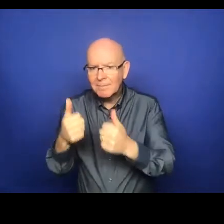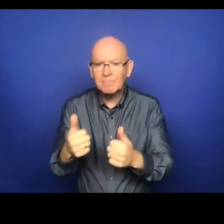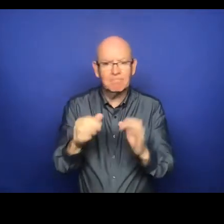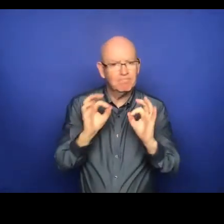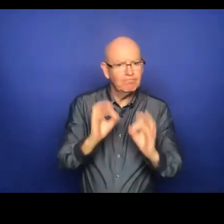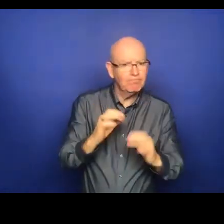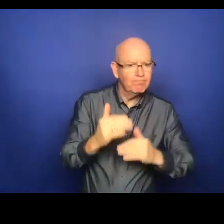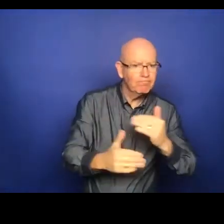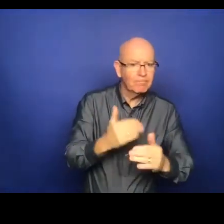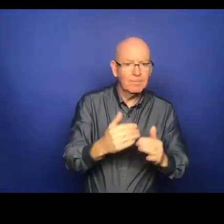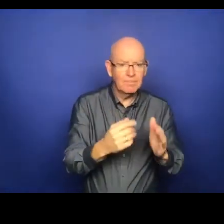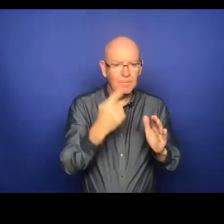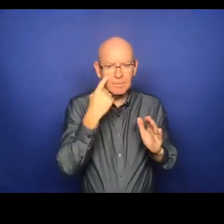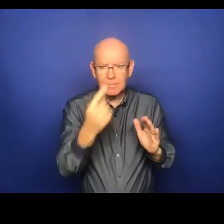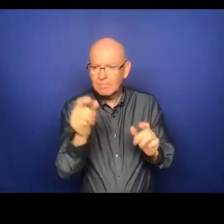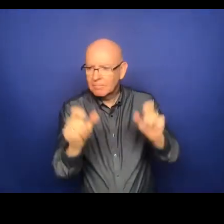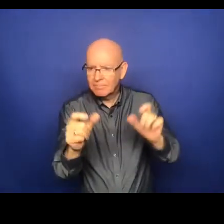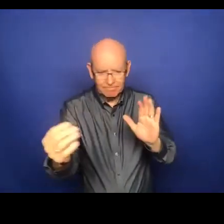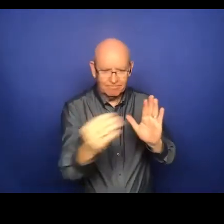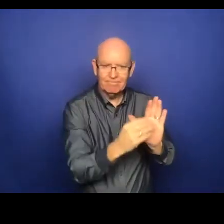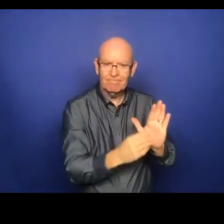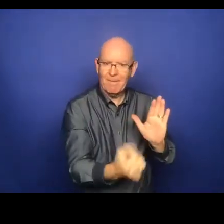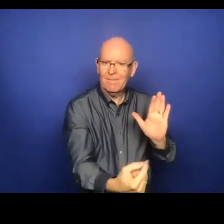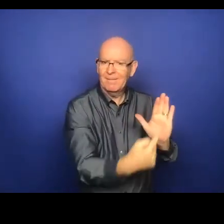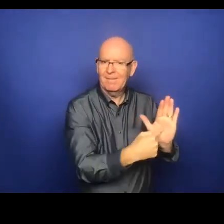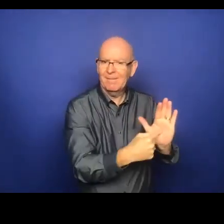use of the Washington group questions. In order to